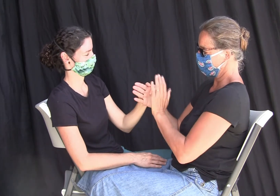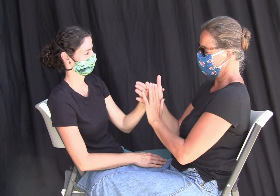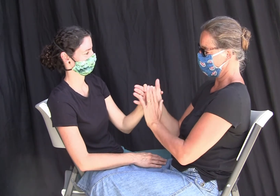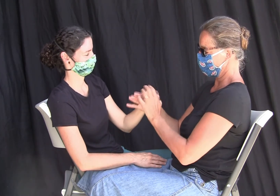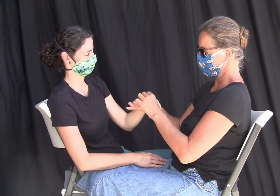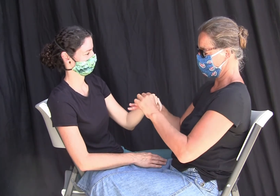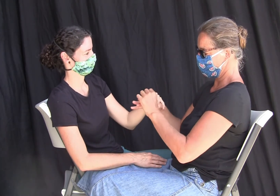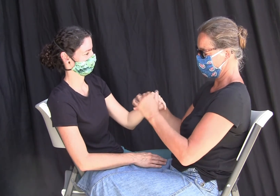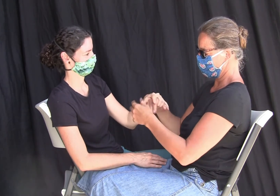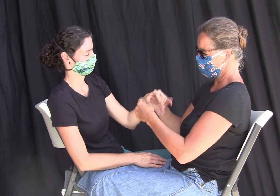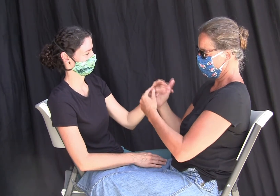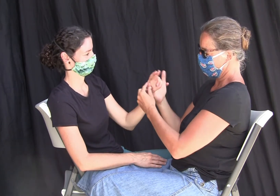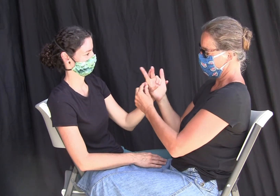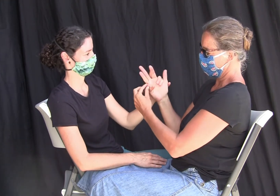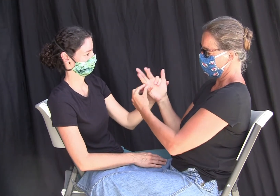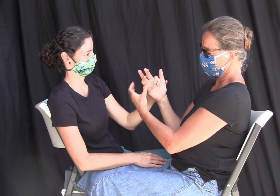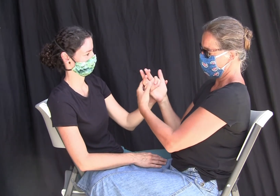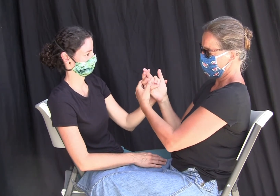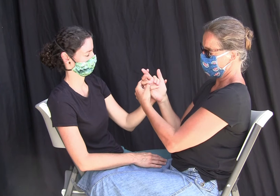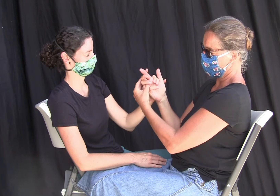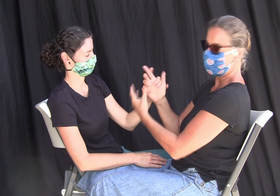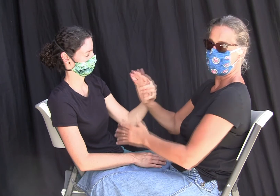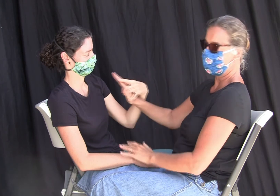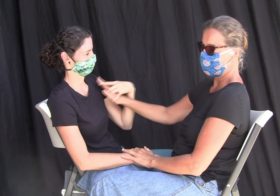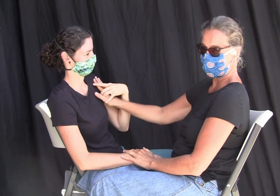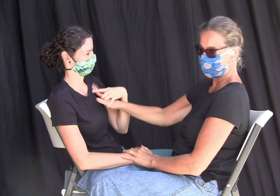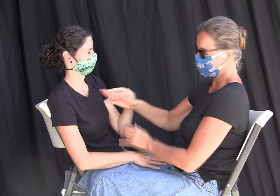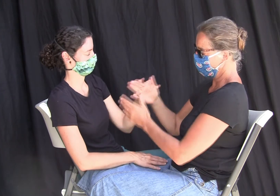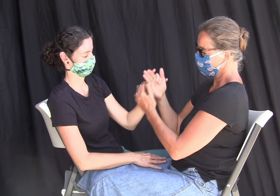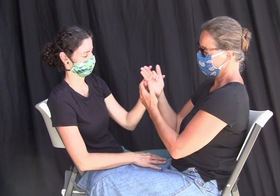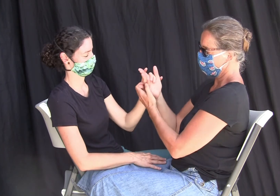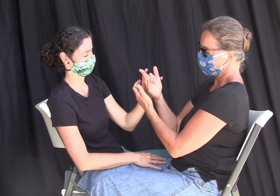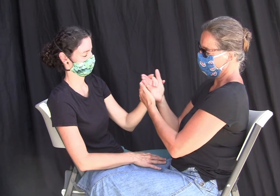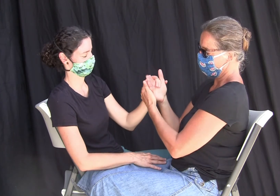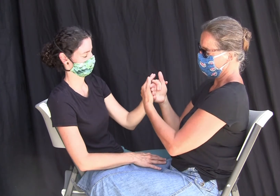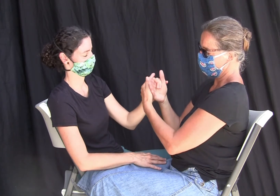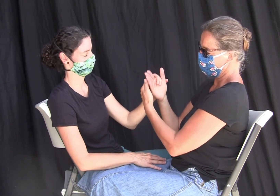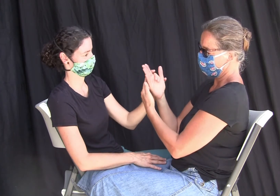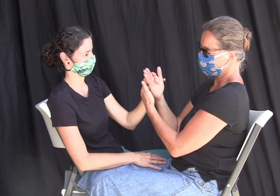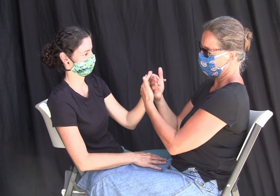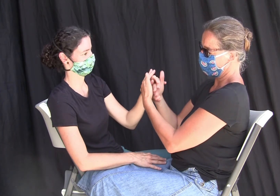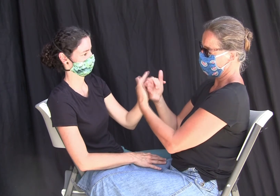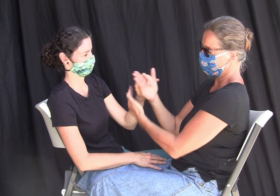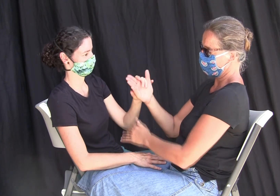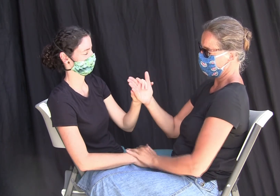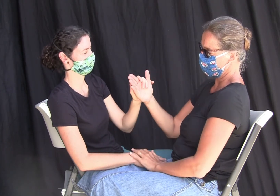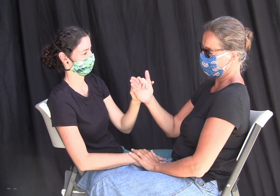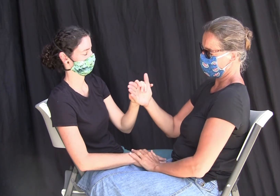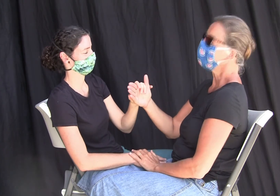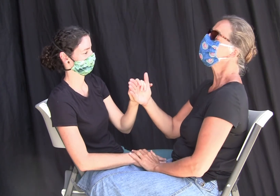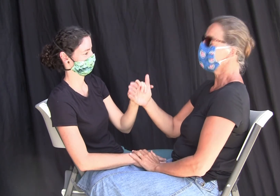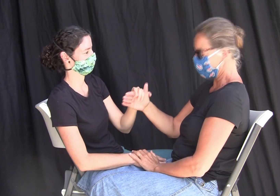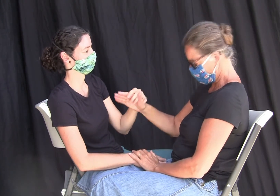Also, mind that your thumb doesn't slip in between their fingers. Keep your thumb resting at the back of their hand,